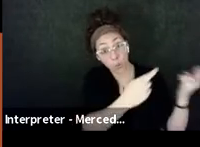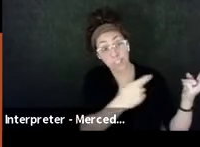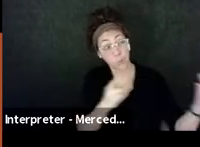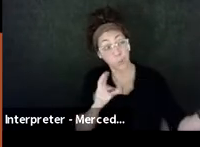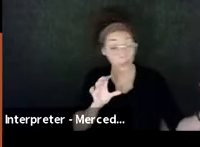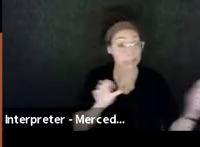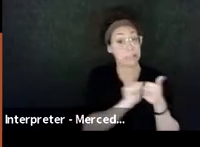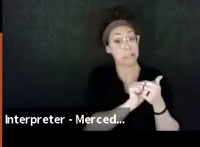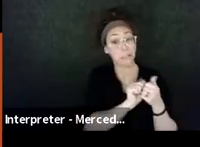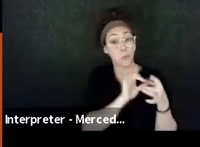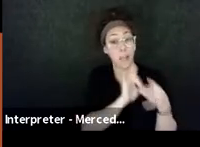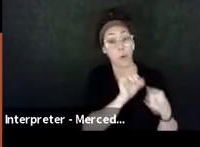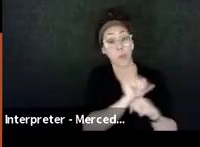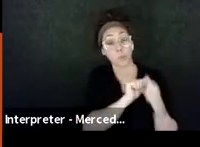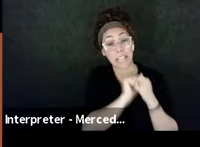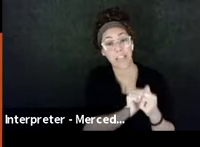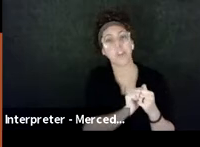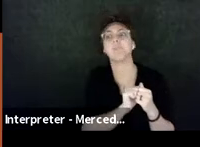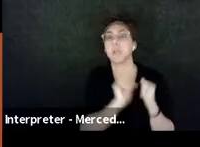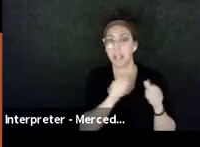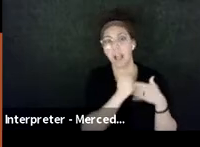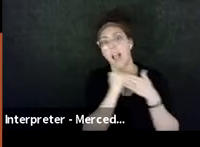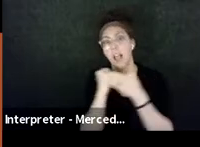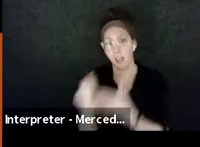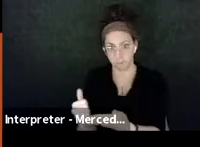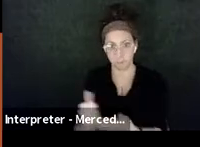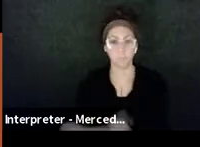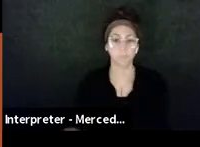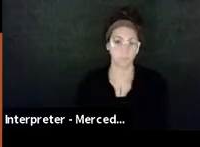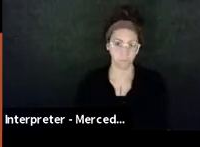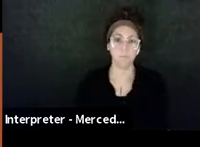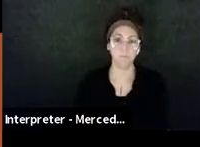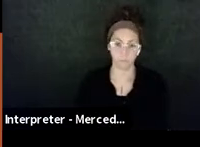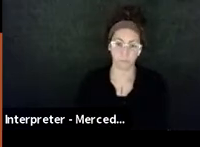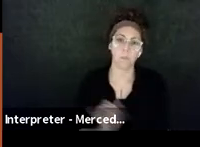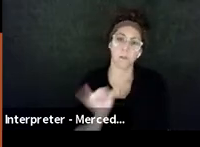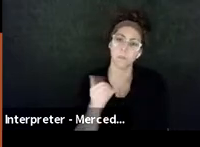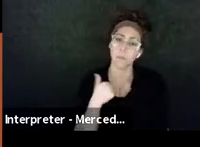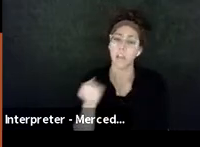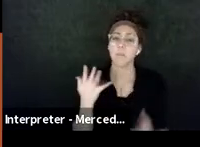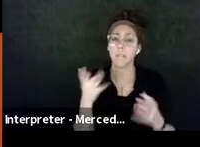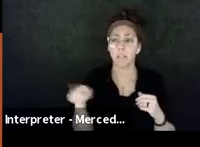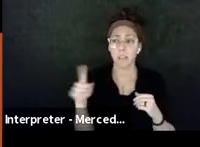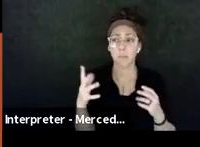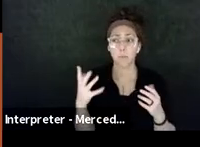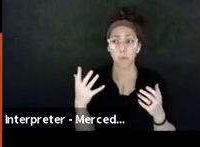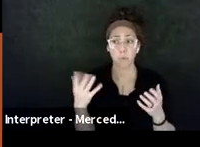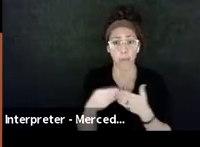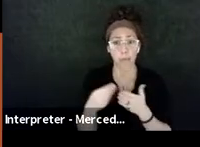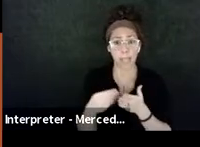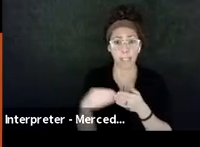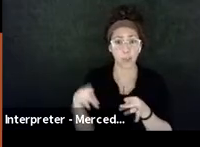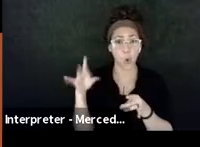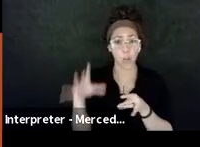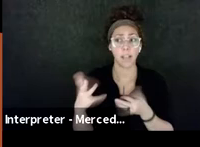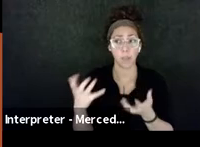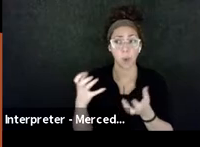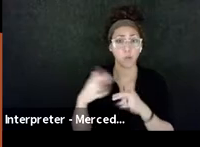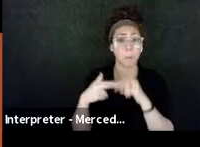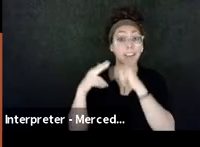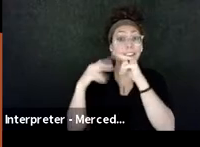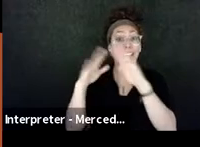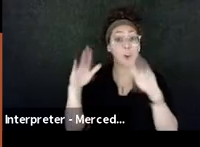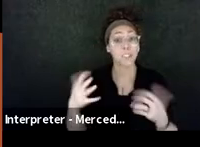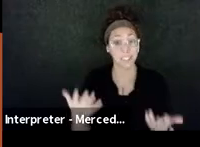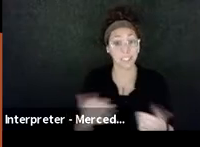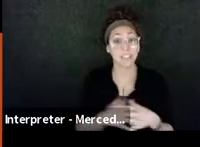Natalie Chavez: We have a significant amount of interest from donors, like I said that want to actually build affordable housing, because that's where we need to go in our community and you saw our vacancy rate.